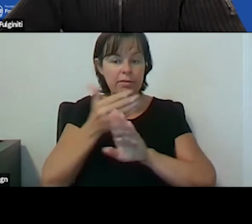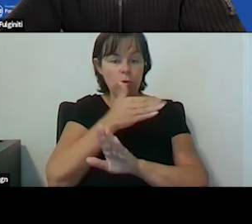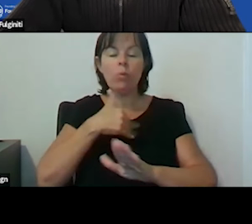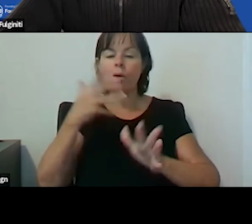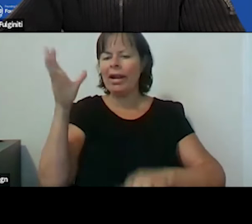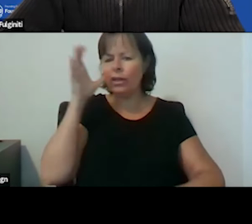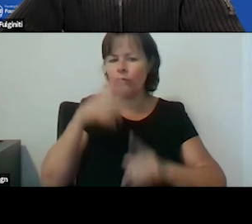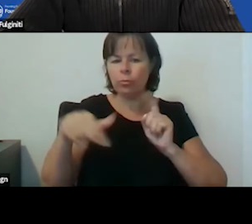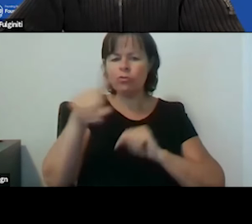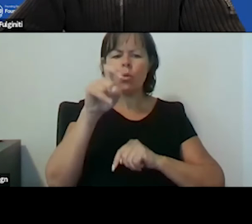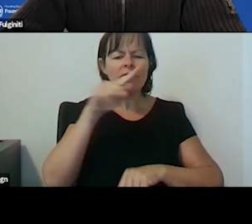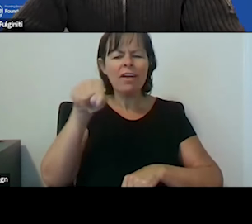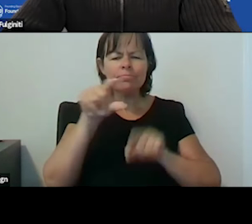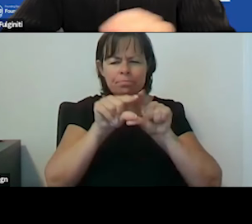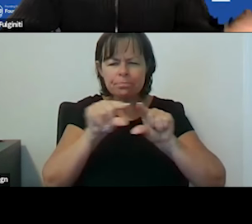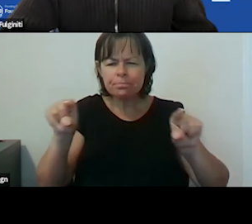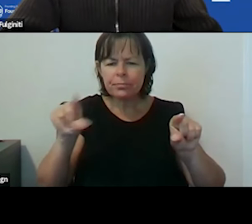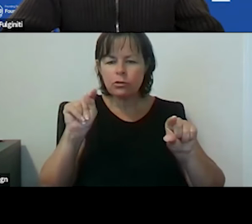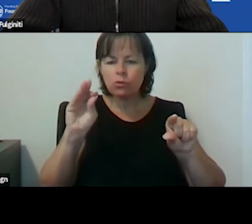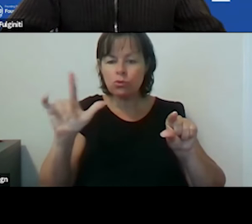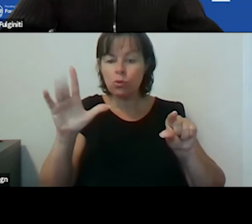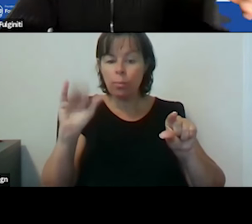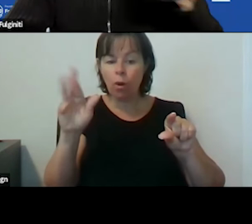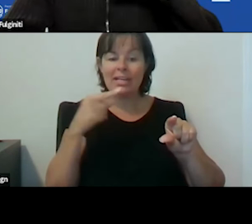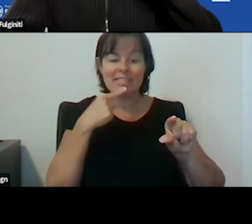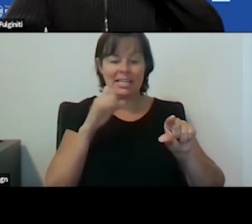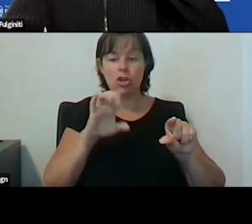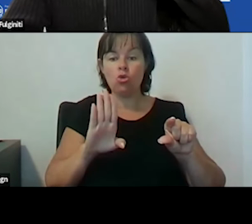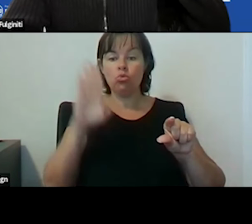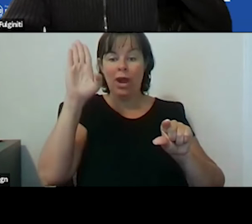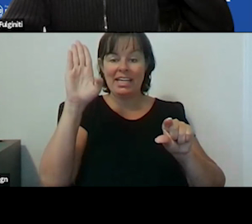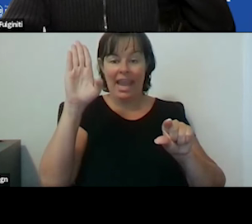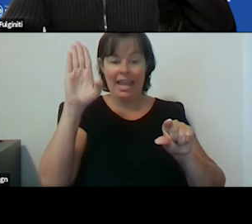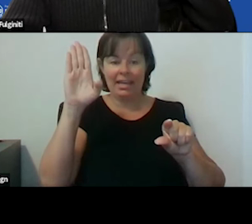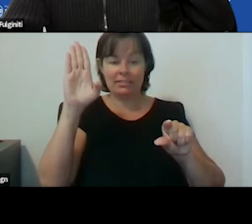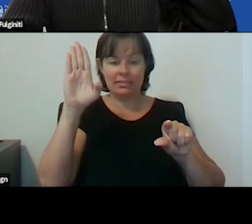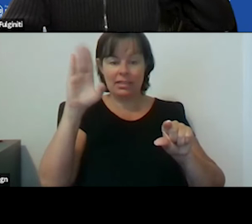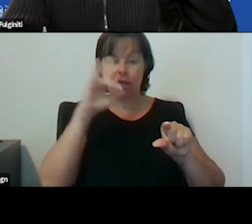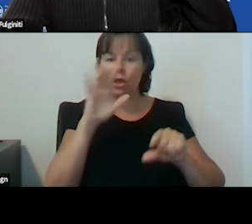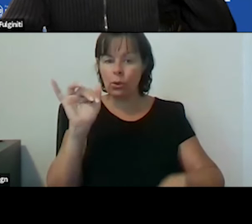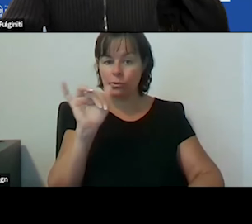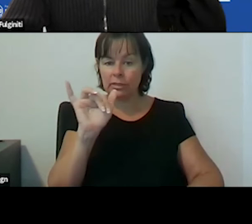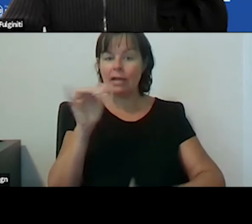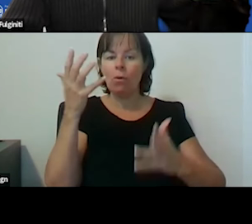toolbar there is an icon that says raise hand and it looks like we've got some brave participants